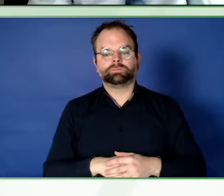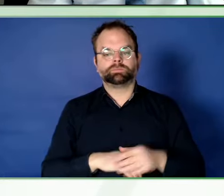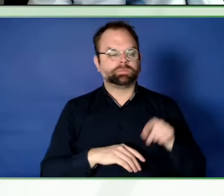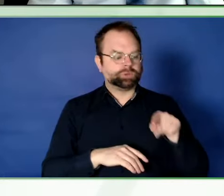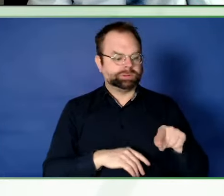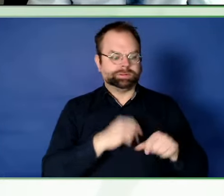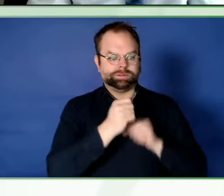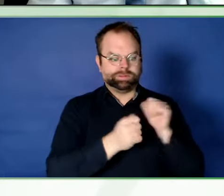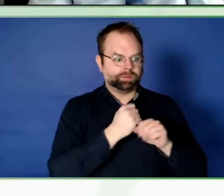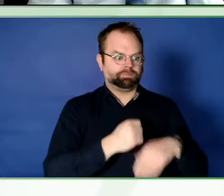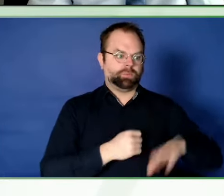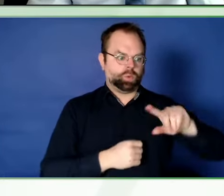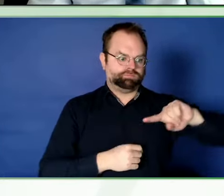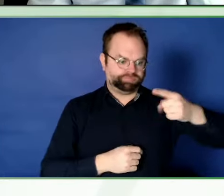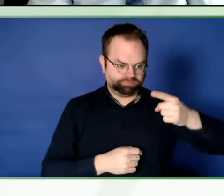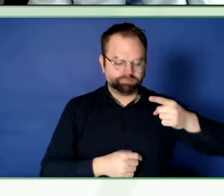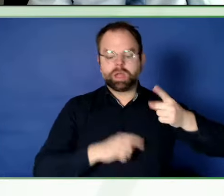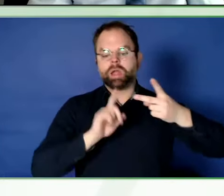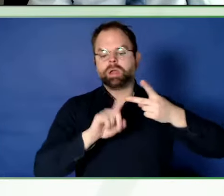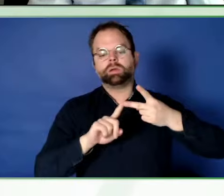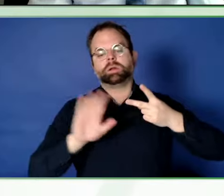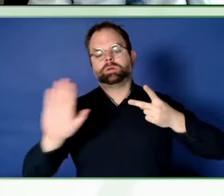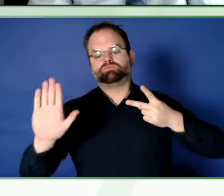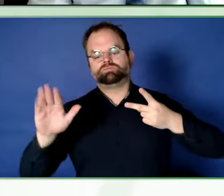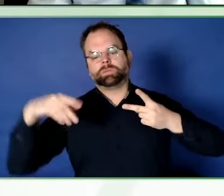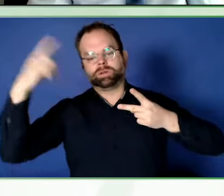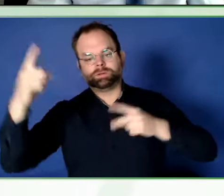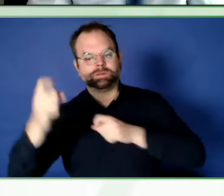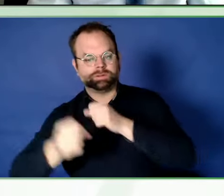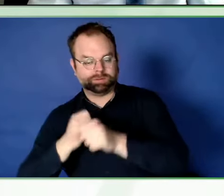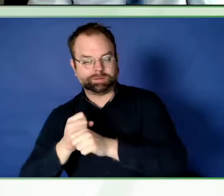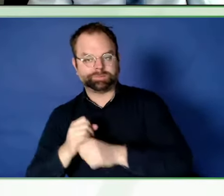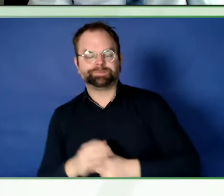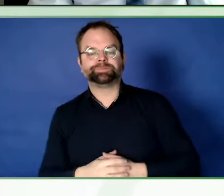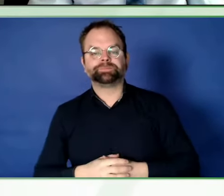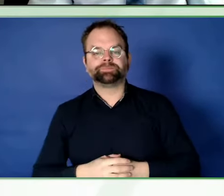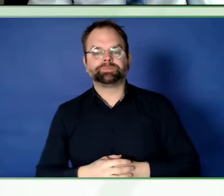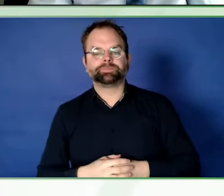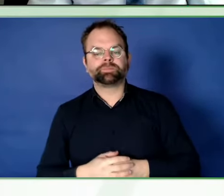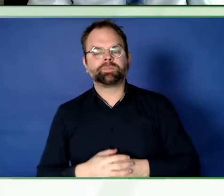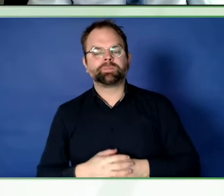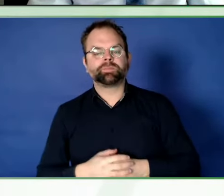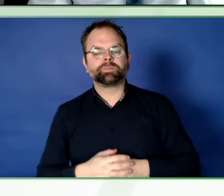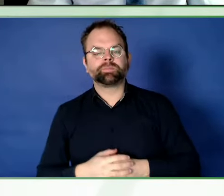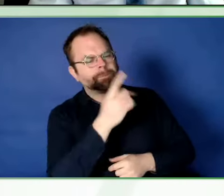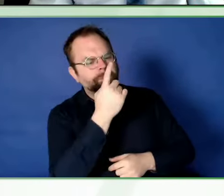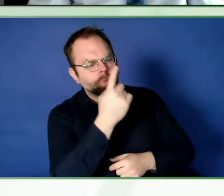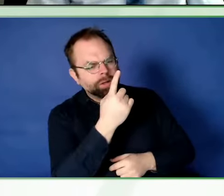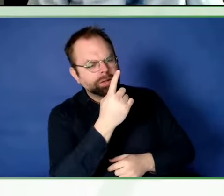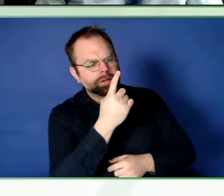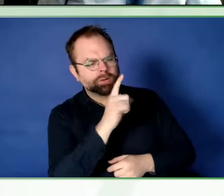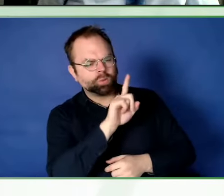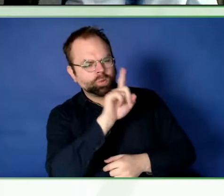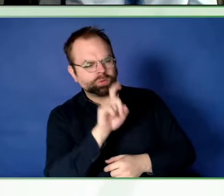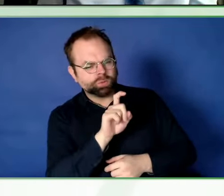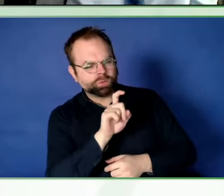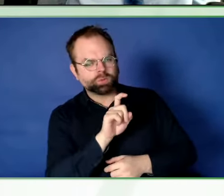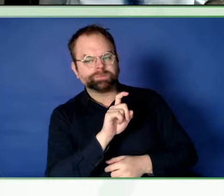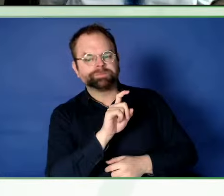middle some of the 10 year plan. So where are you in implementation? What has been achieved and what comes next?